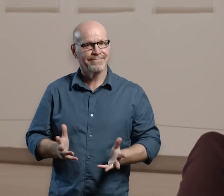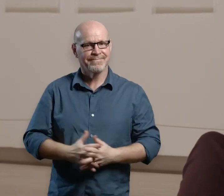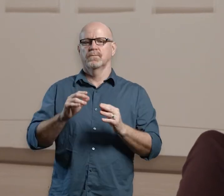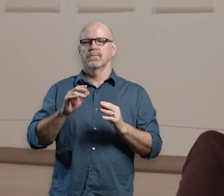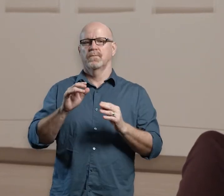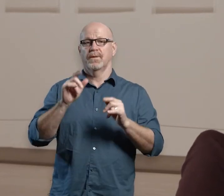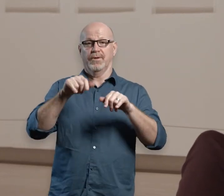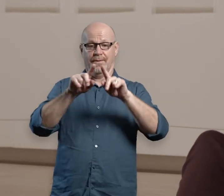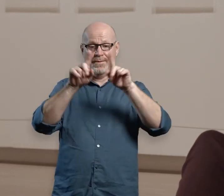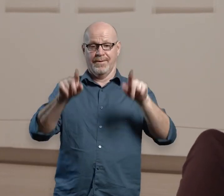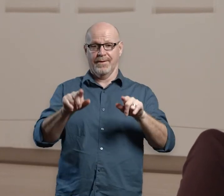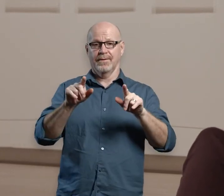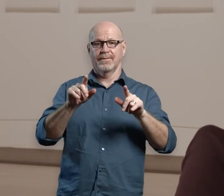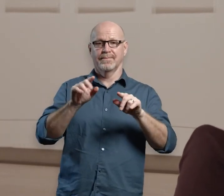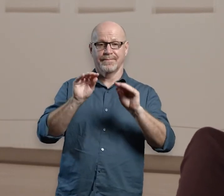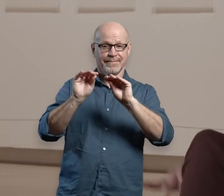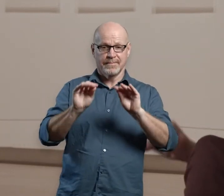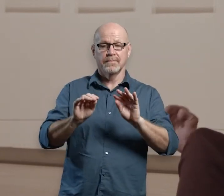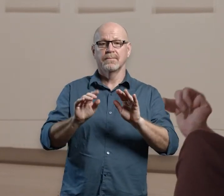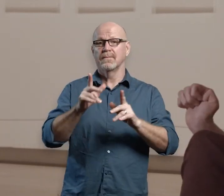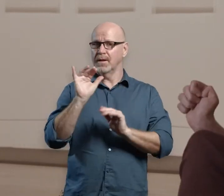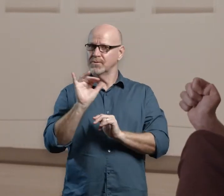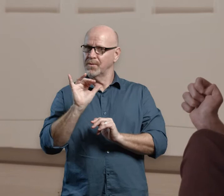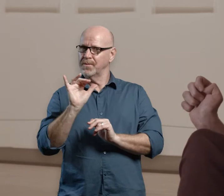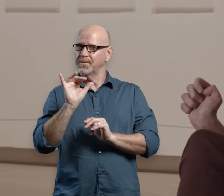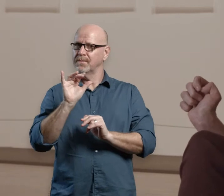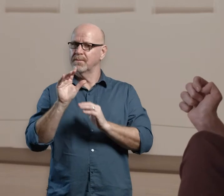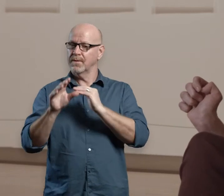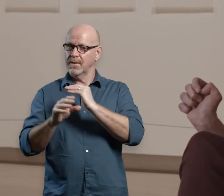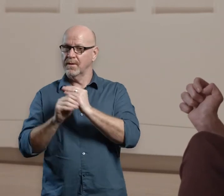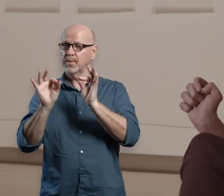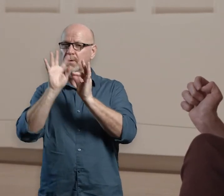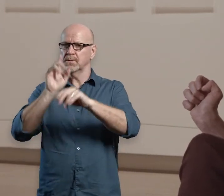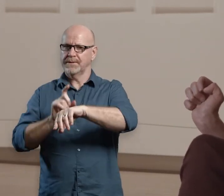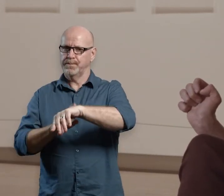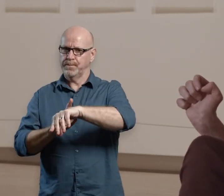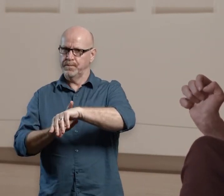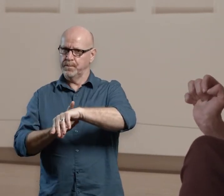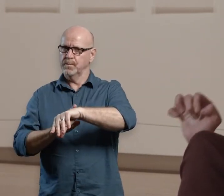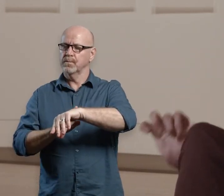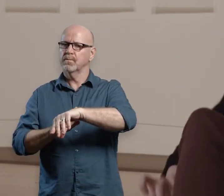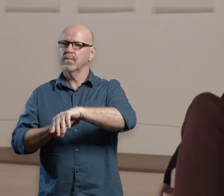Wheel-Trans appropriately and it’s such a little thing but if you notice in mainstream